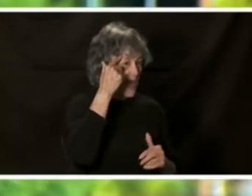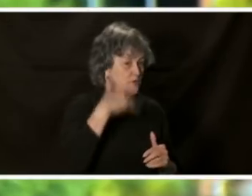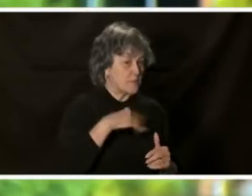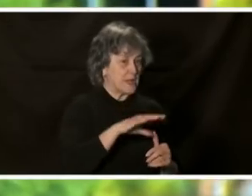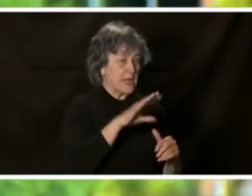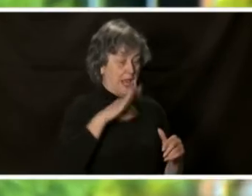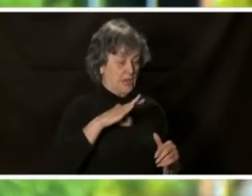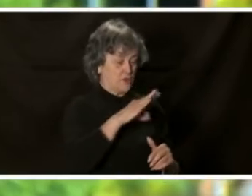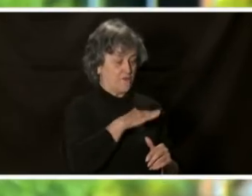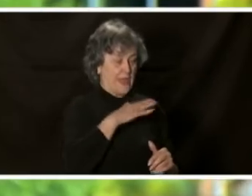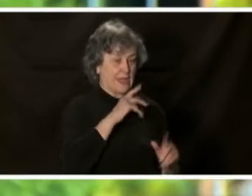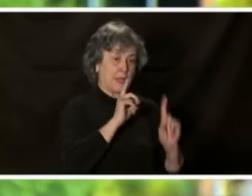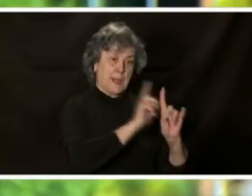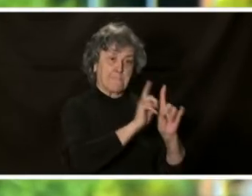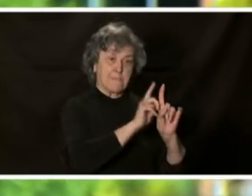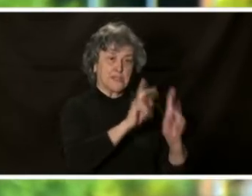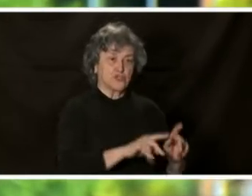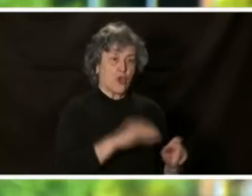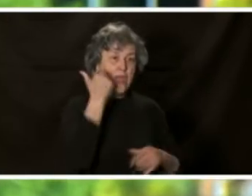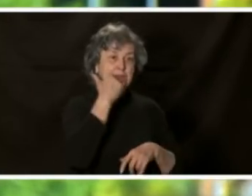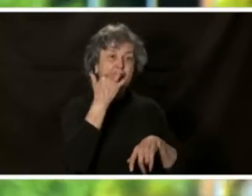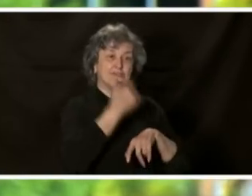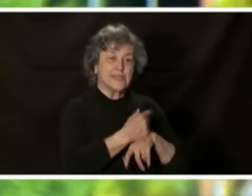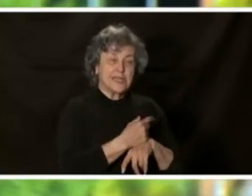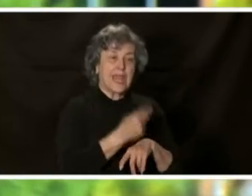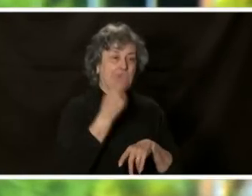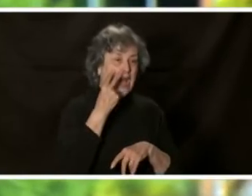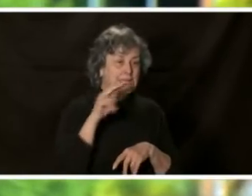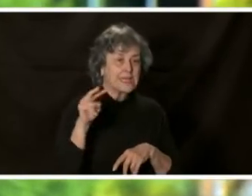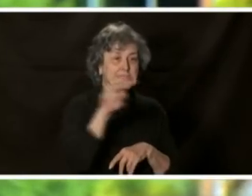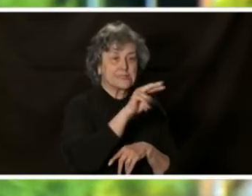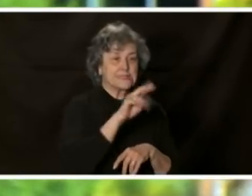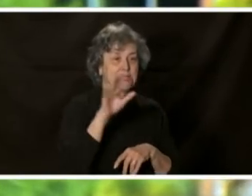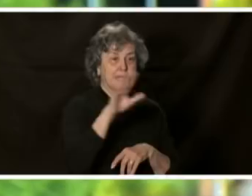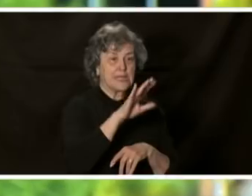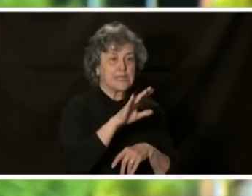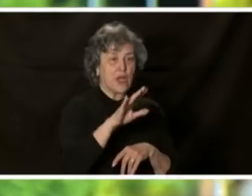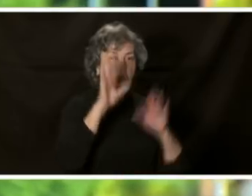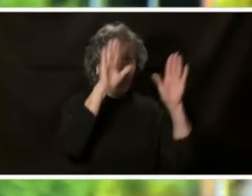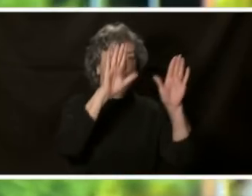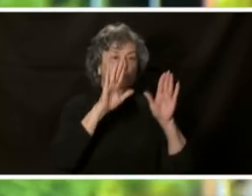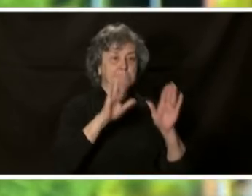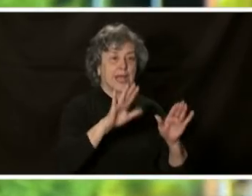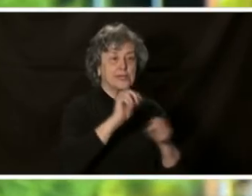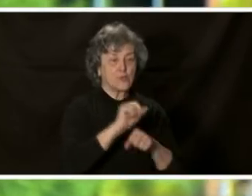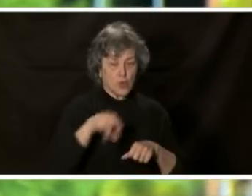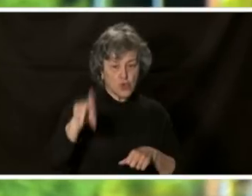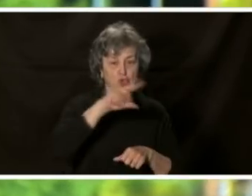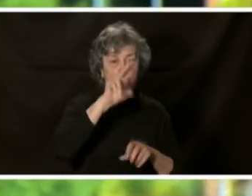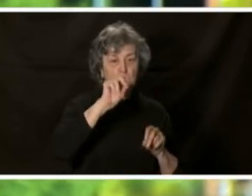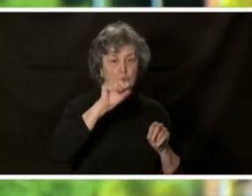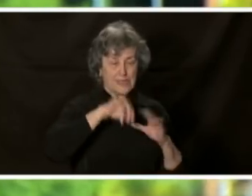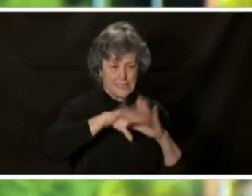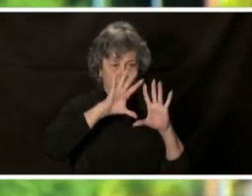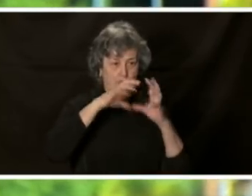AND SO, ON A DAILY BASIS, I AM ABLE TO SEE THE OUTSTANDING WORK THAT YOU'RE DOING IN CLASSES,